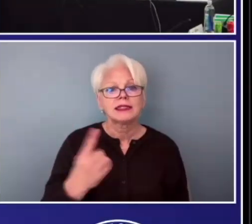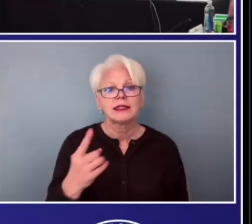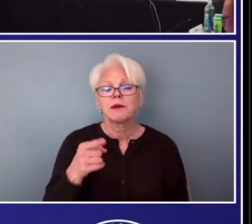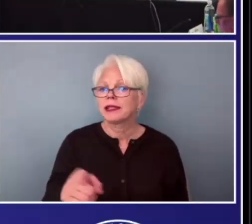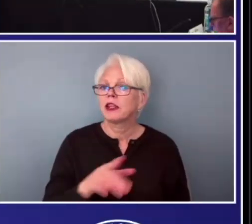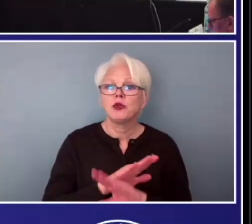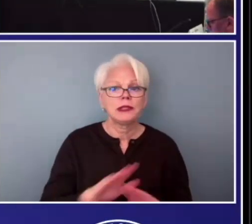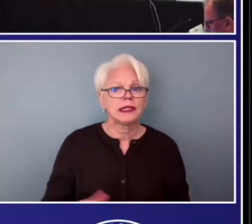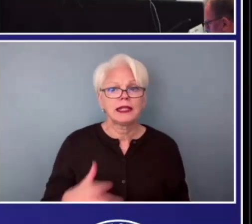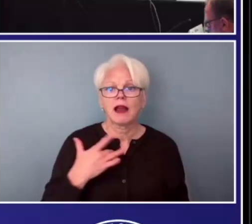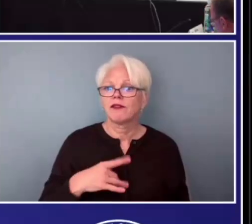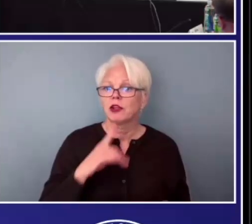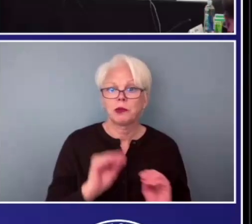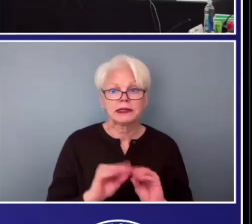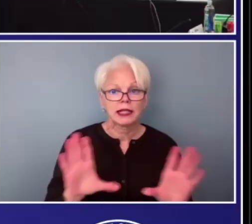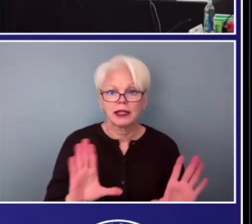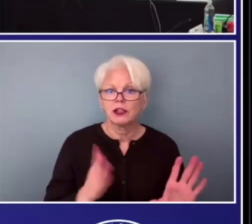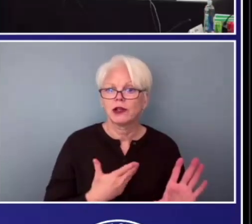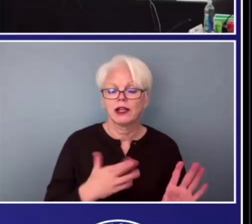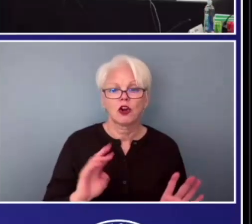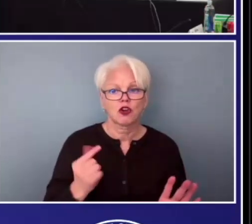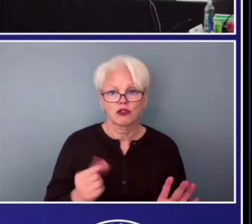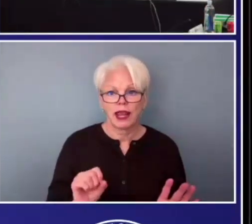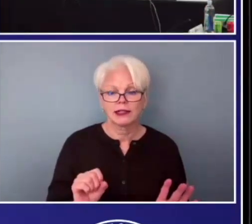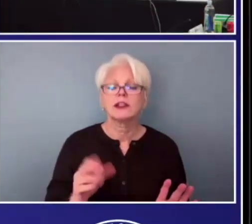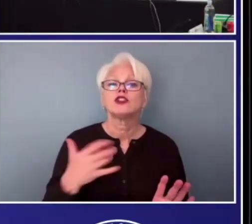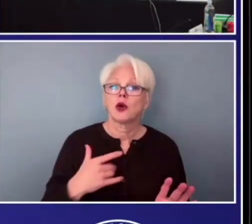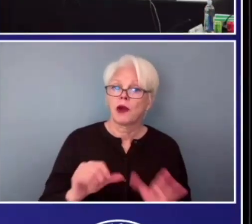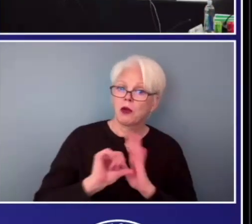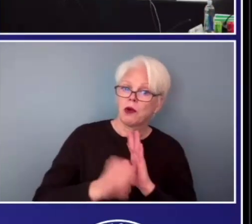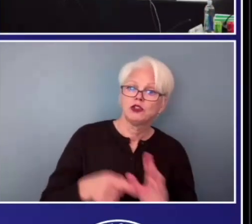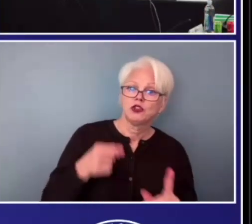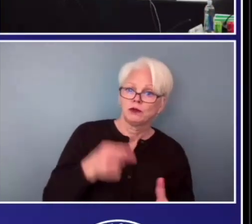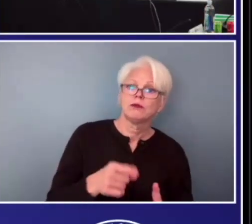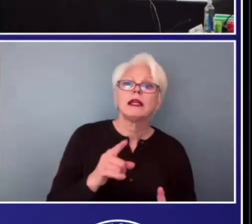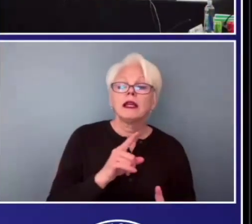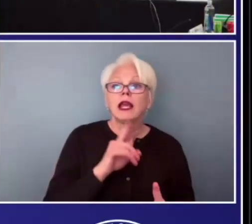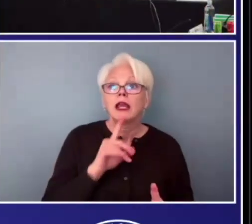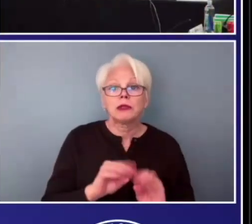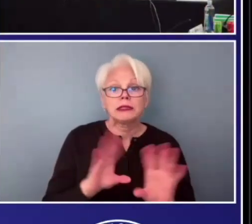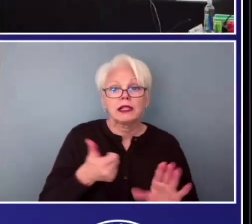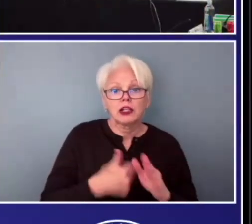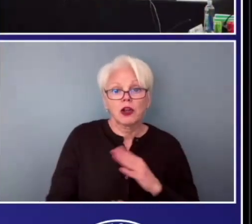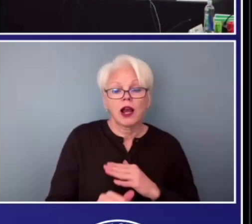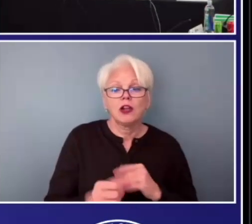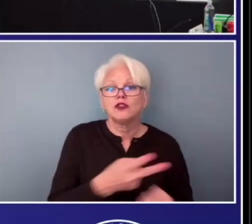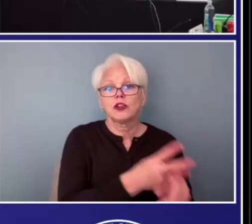feel was clear in our regulations. I would like to point out that it was clear under the borrower eligibility regulations